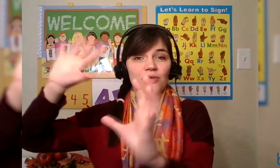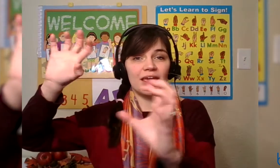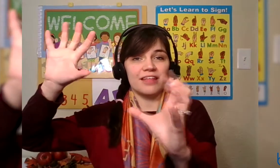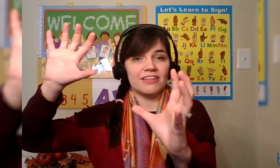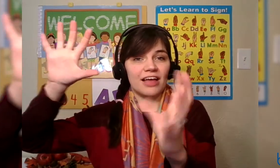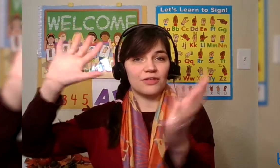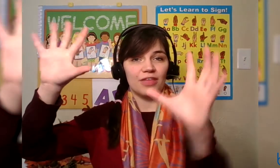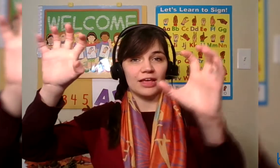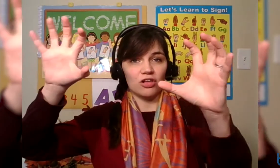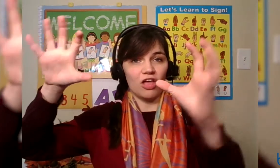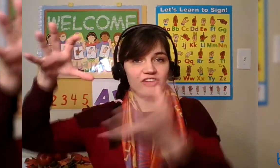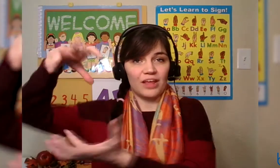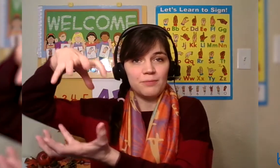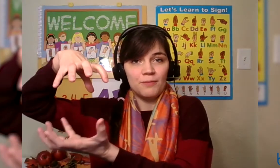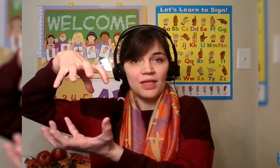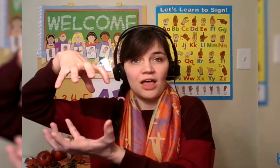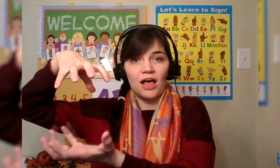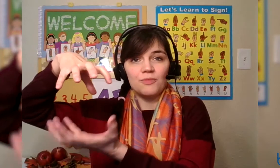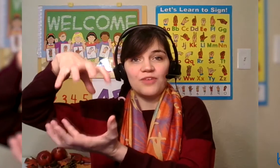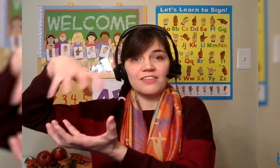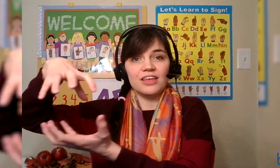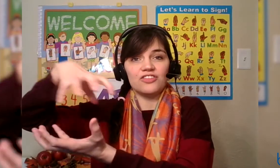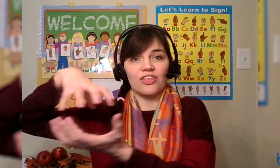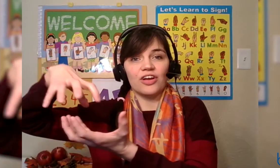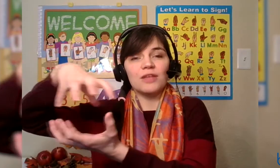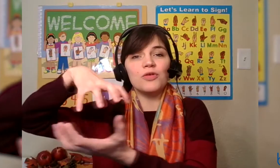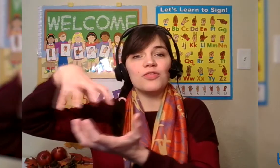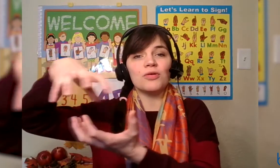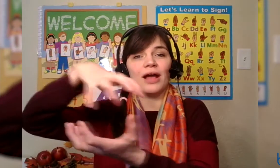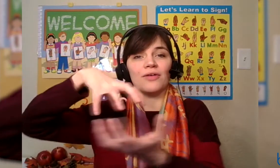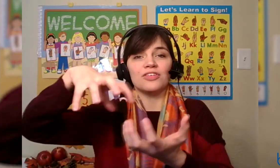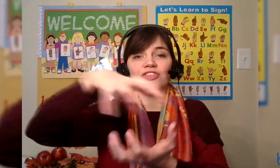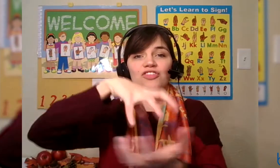hands kind of like a claw shape facing each other and move them around to show